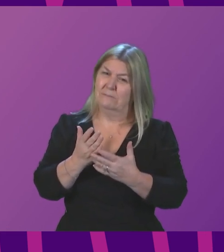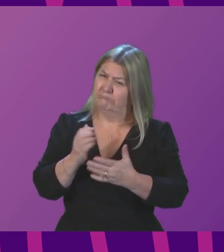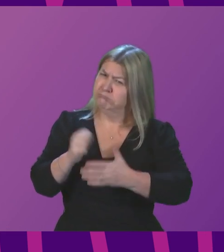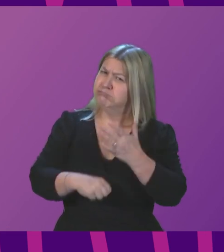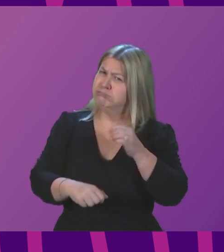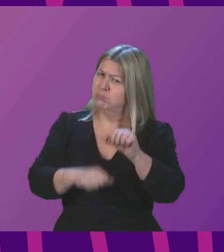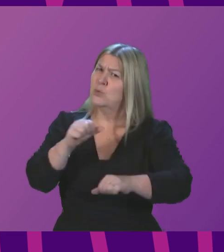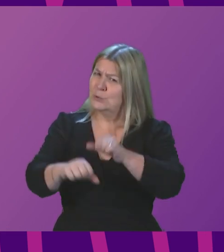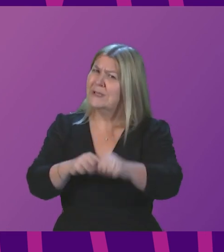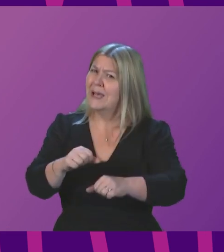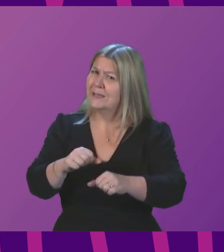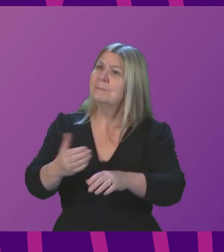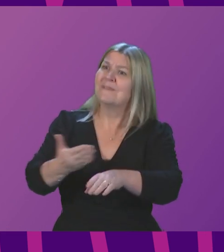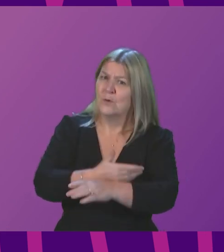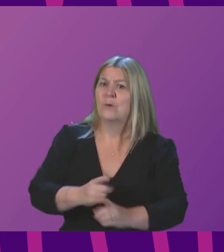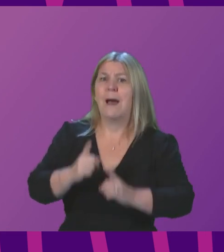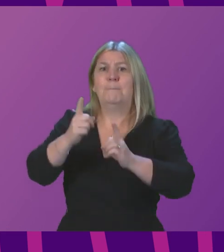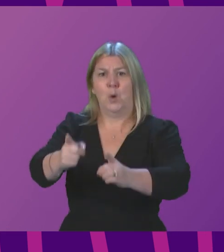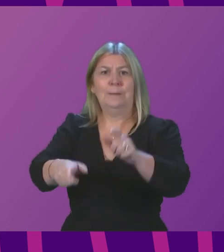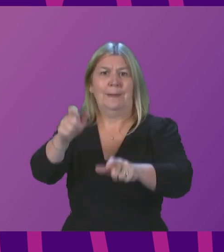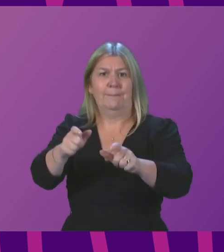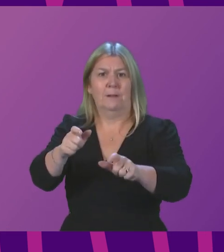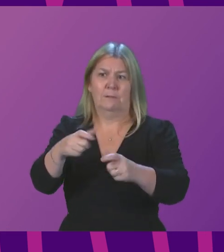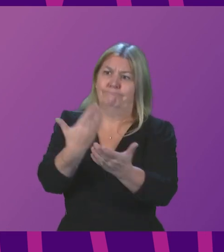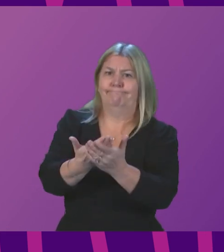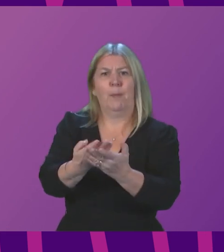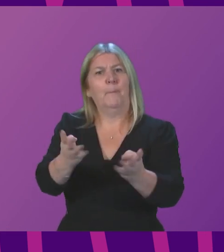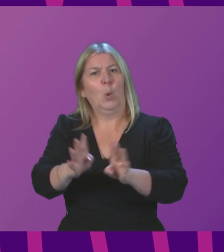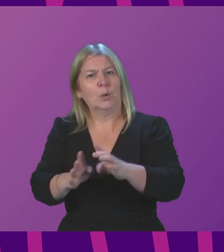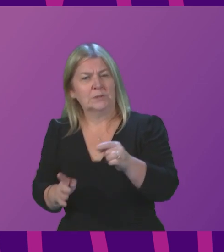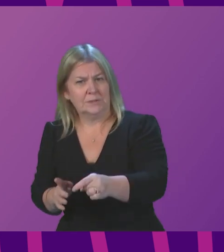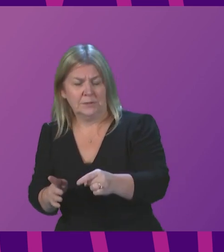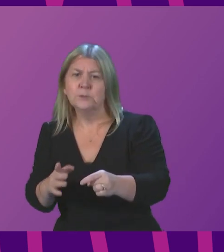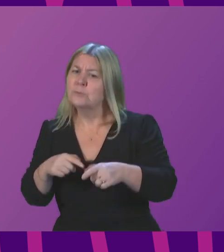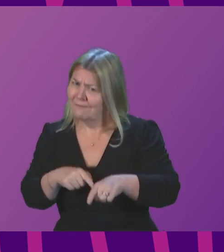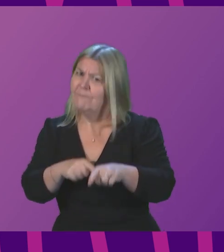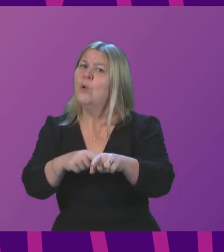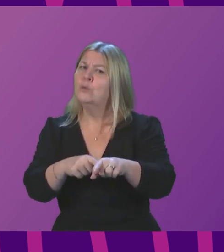must be gone through before appointments to boards can be made, which we comply with.